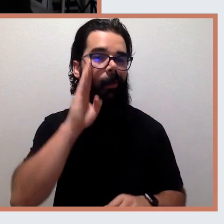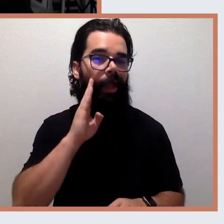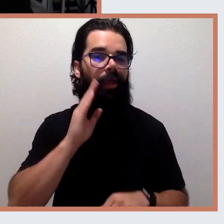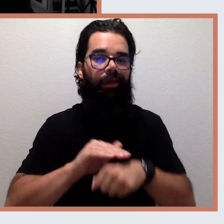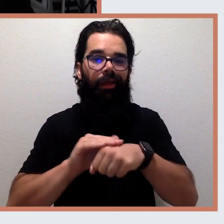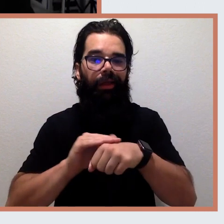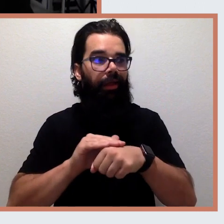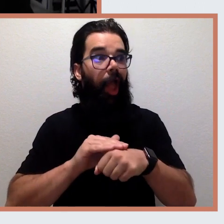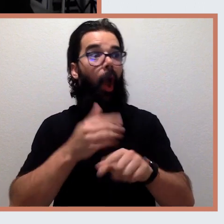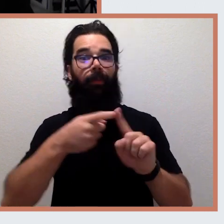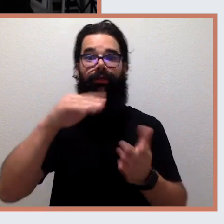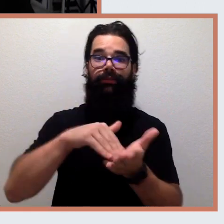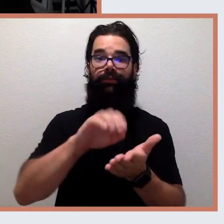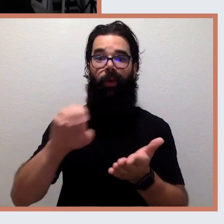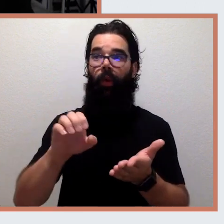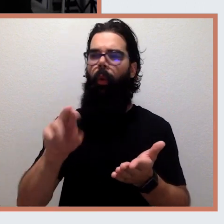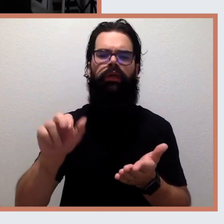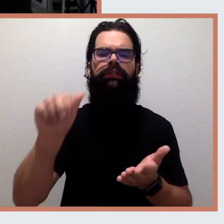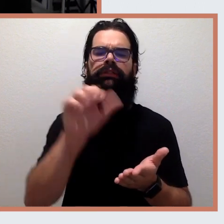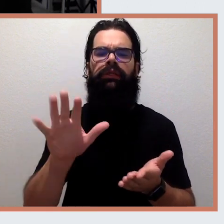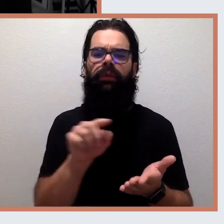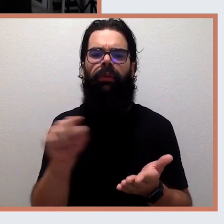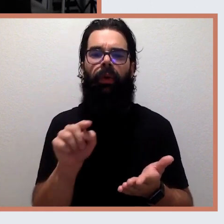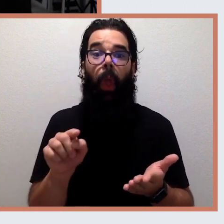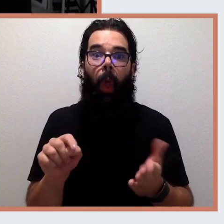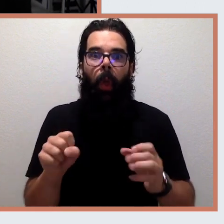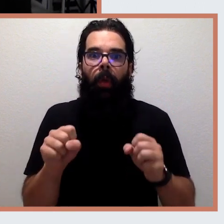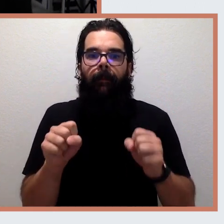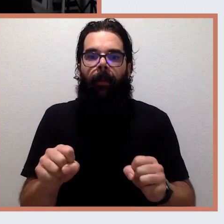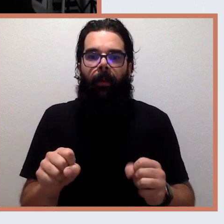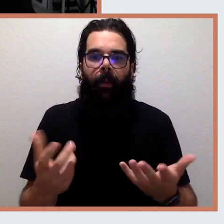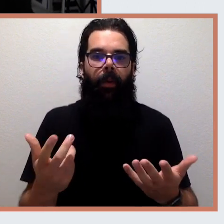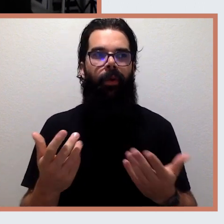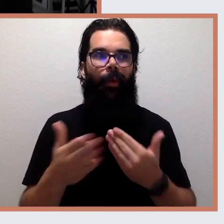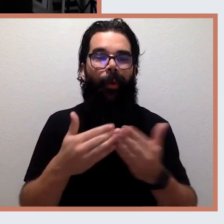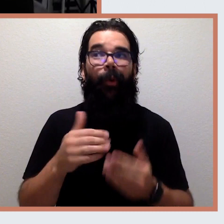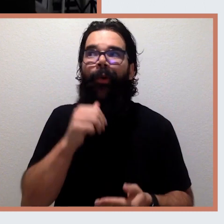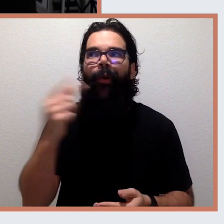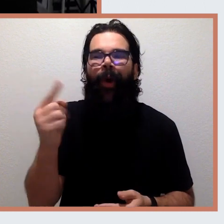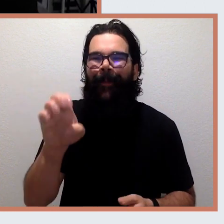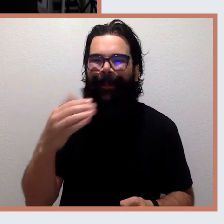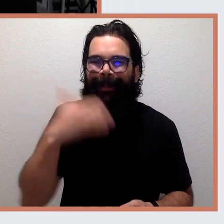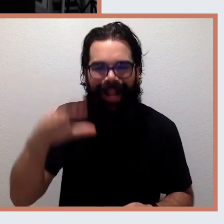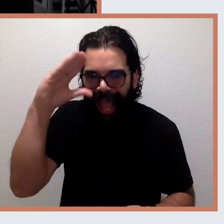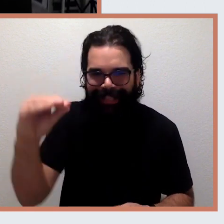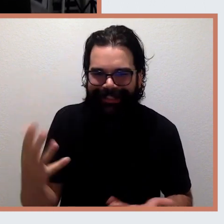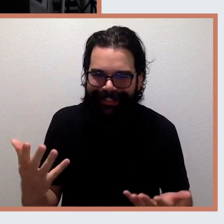"Oh, the brown guy who is from the Middle East or Asia doesn't always have to be a terrorist."